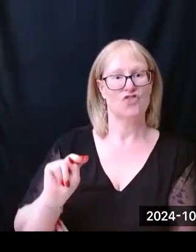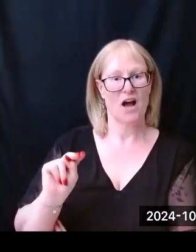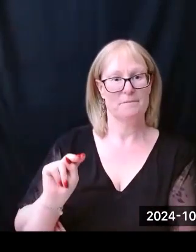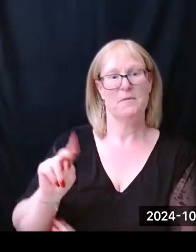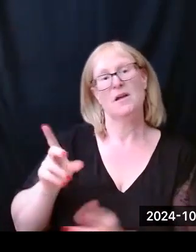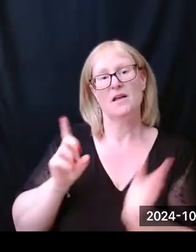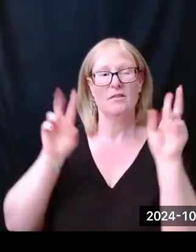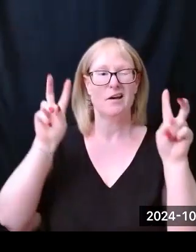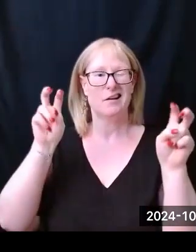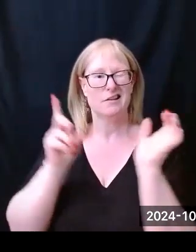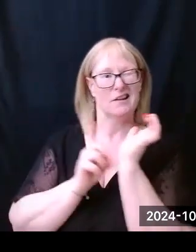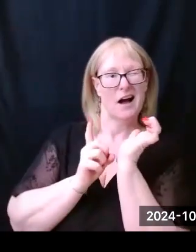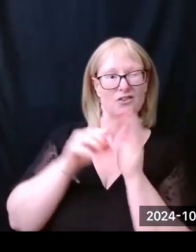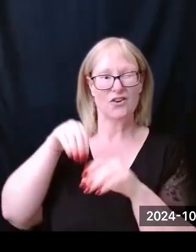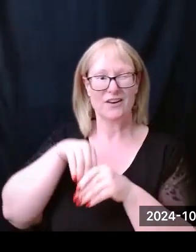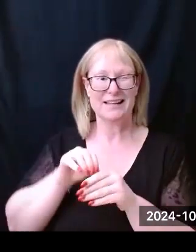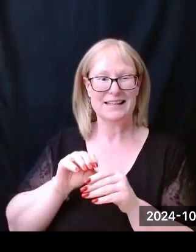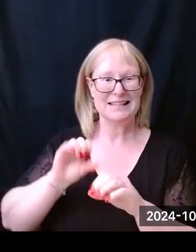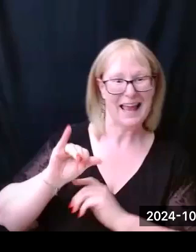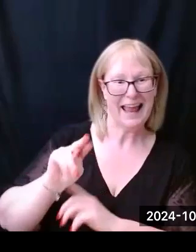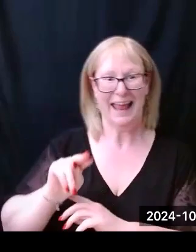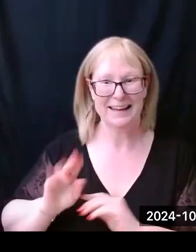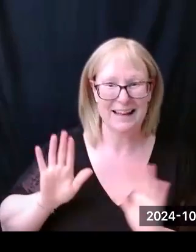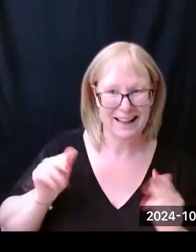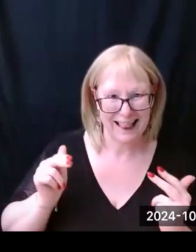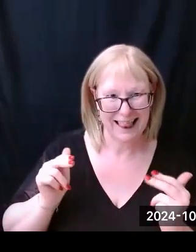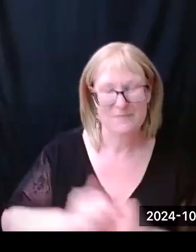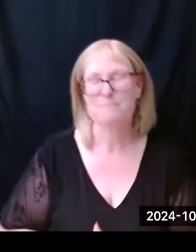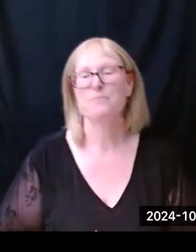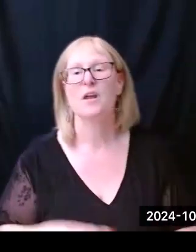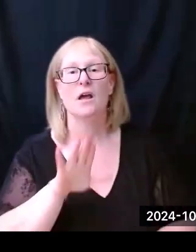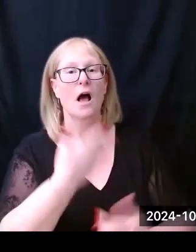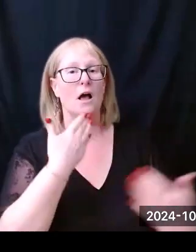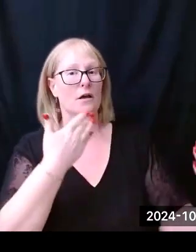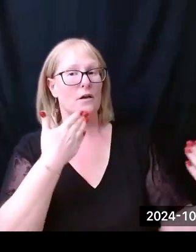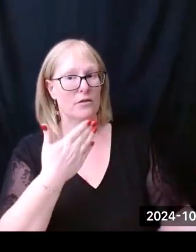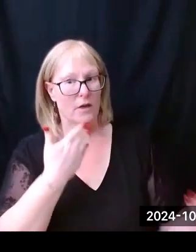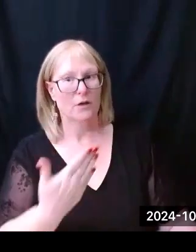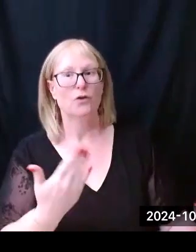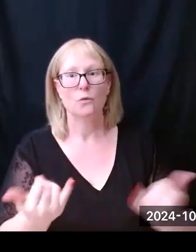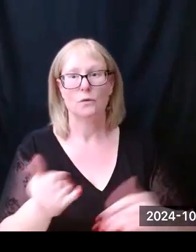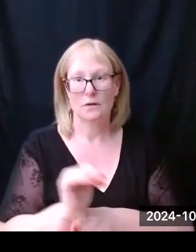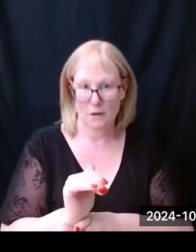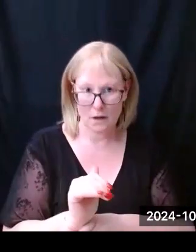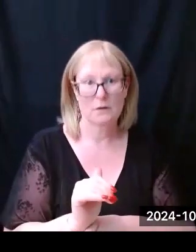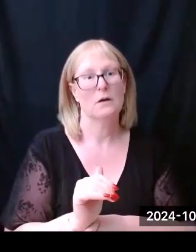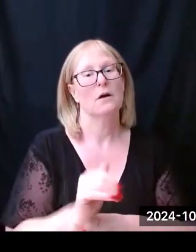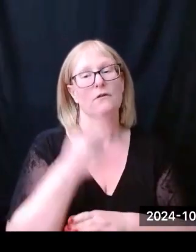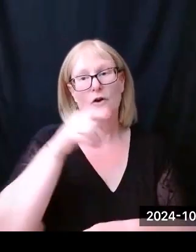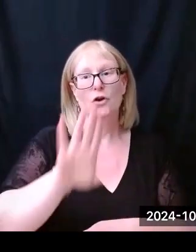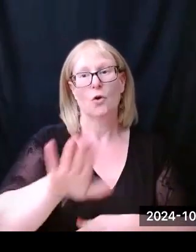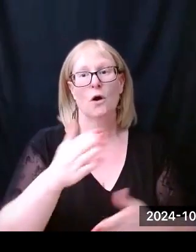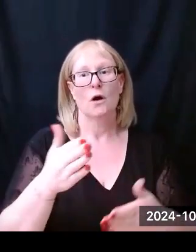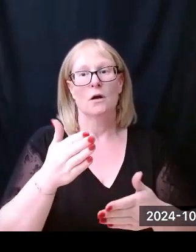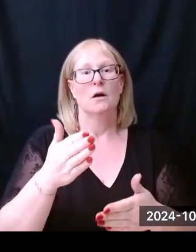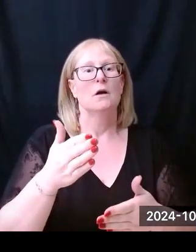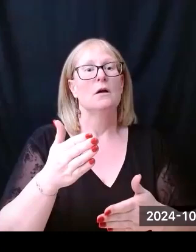Thank you, Commissioner. Thank you for joining us tonight. And thank you, as always, for your unwavering support for our work with families and the